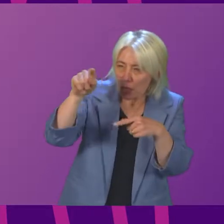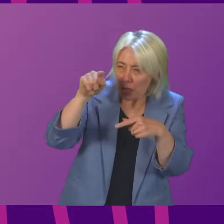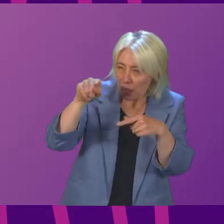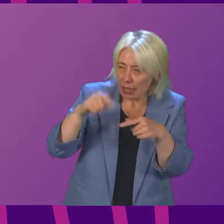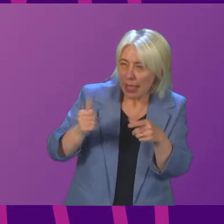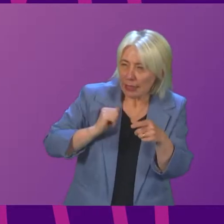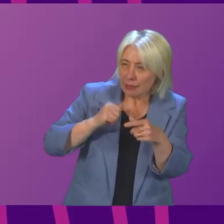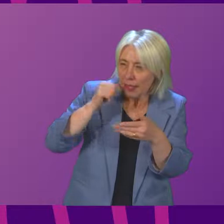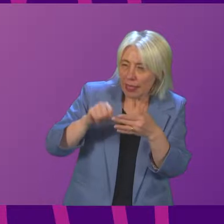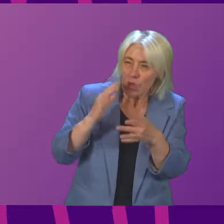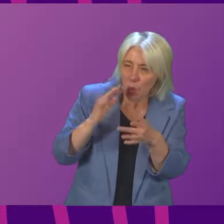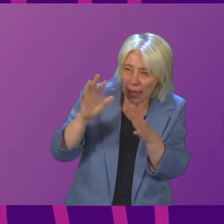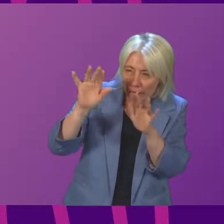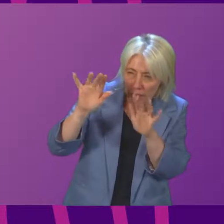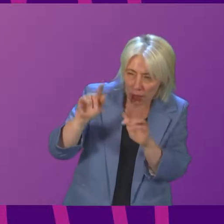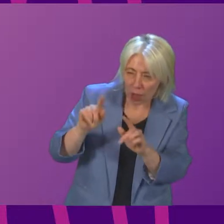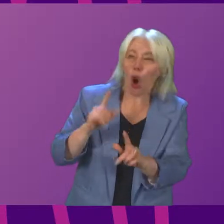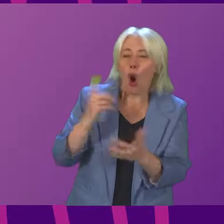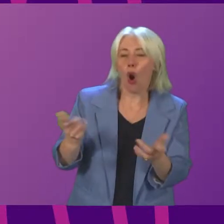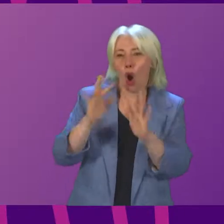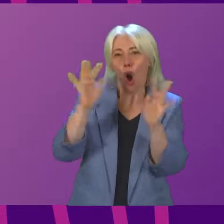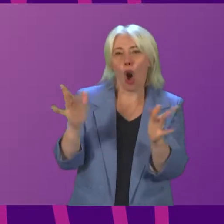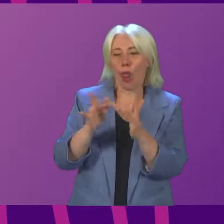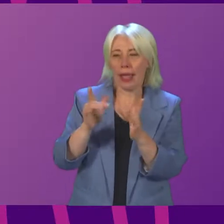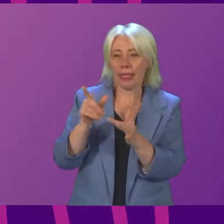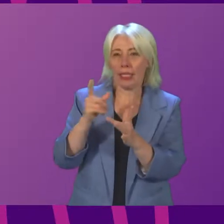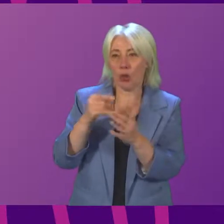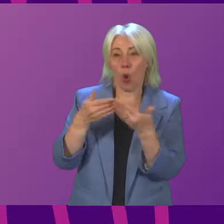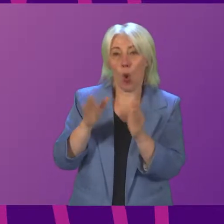letter or when the online portal is likely to open, which will be in mid-November for